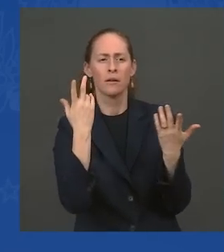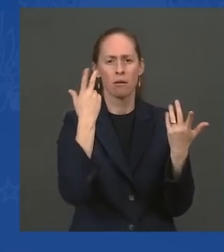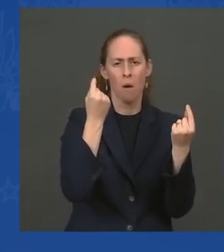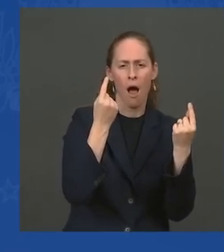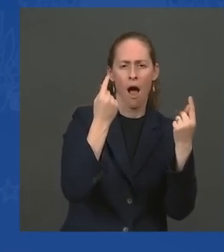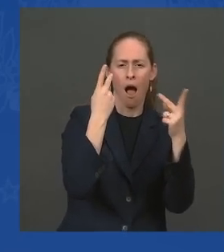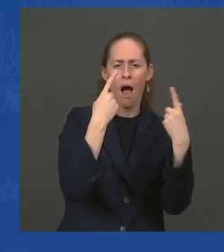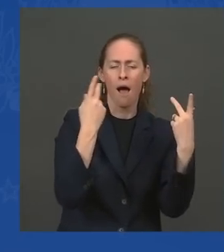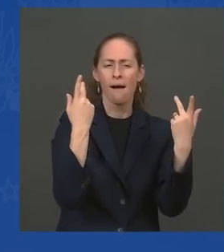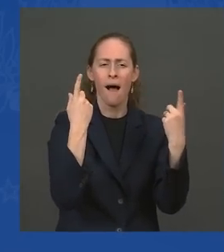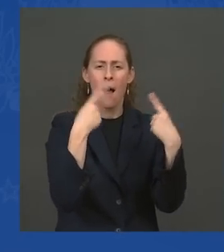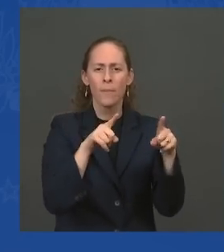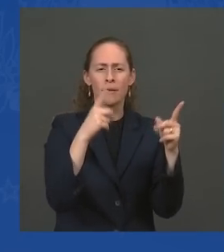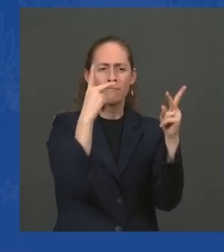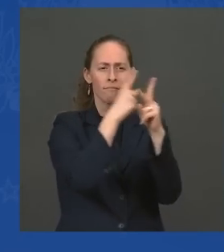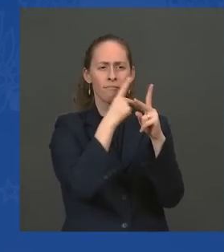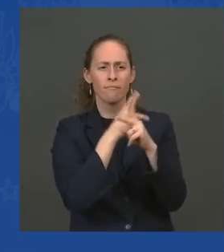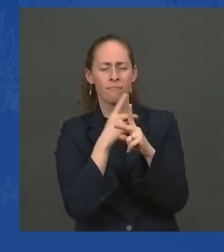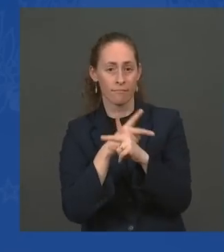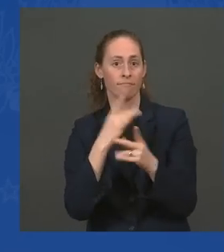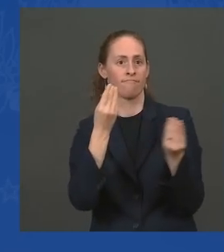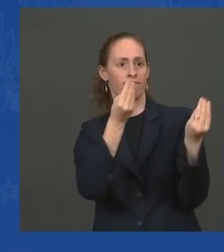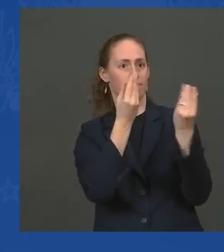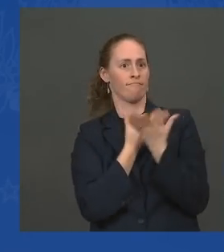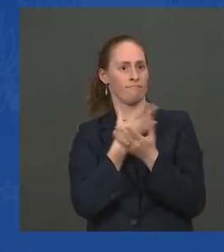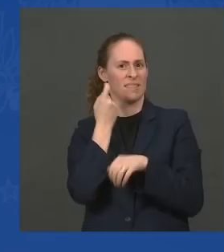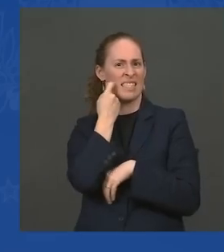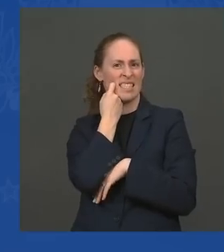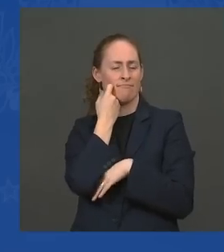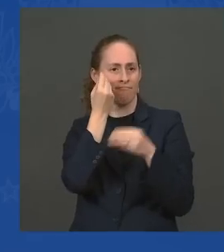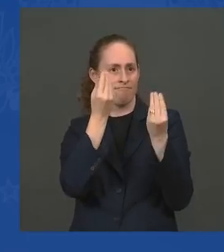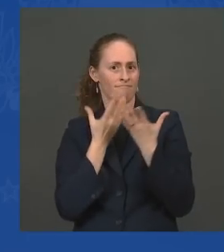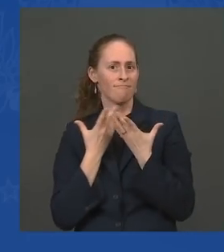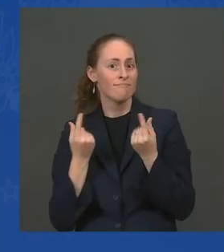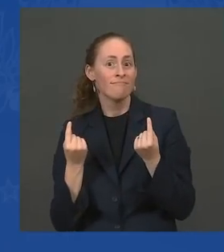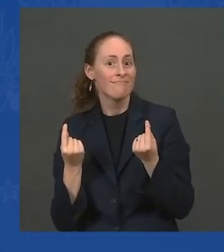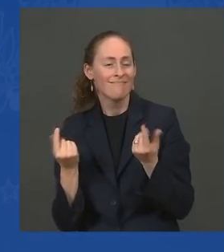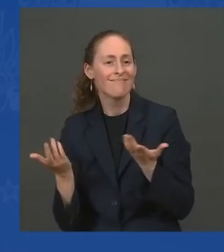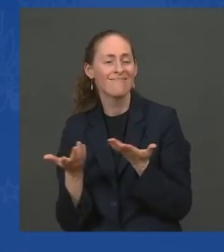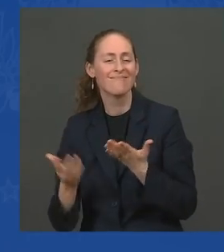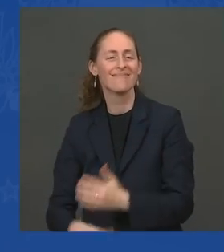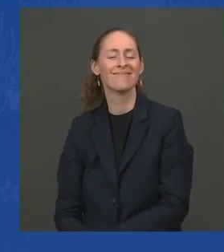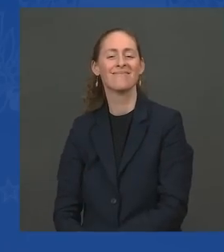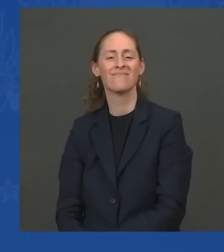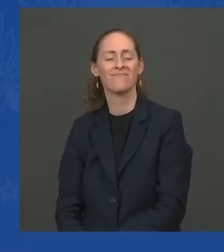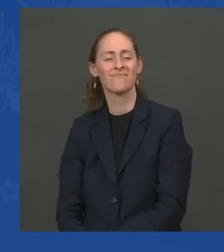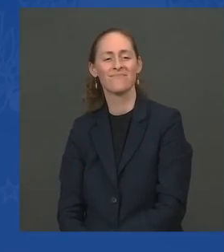and give us an updated final number. What we found out today is when they looked back